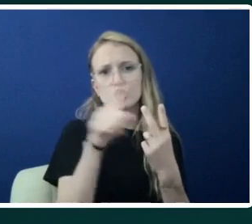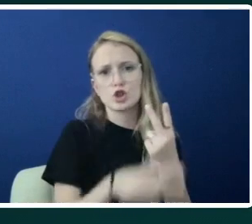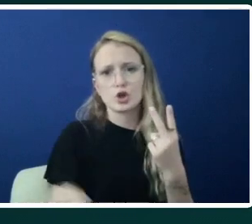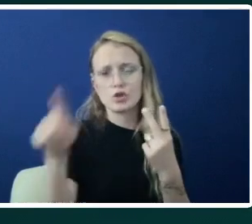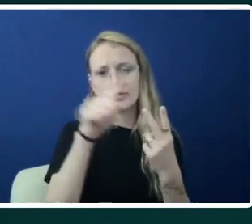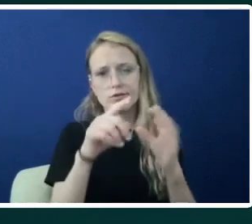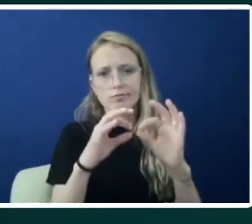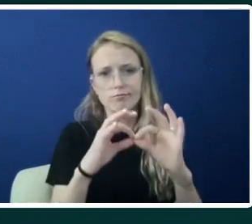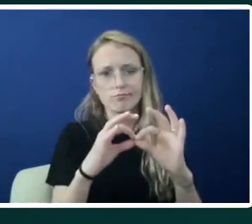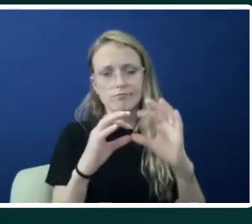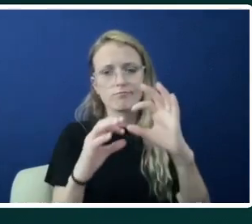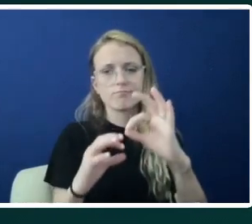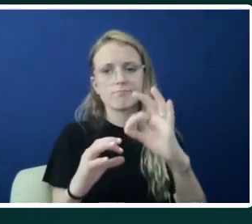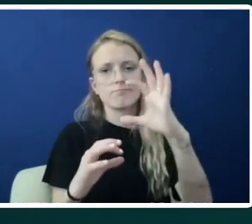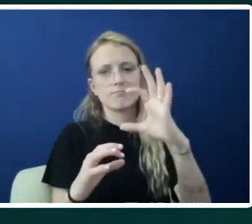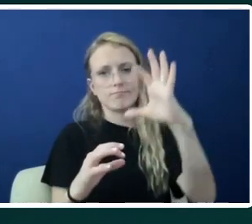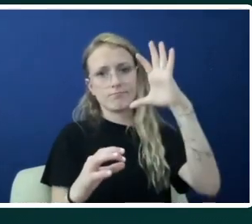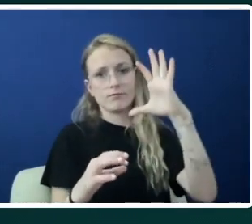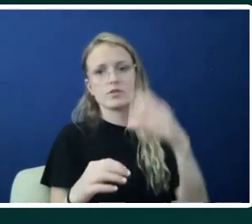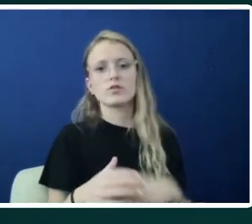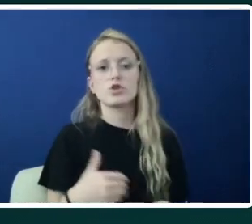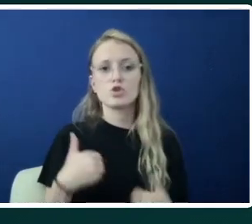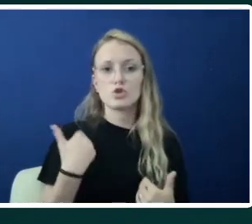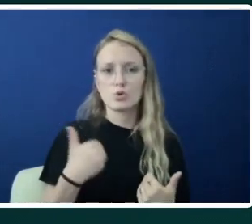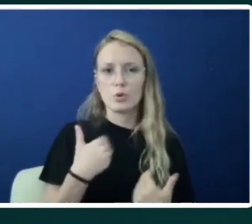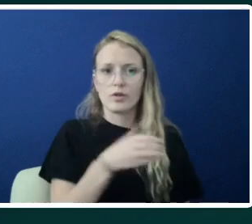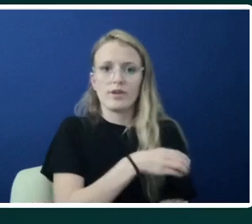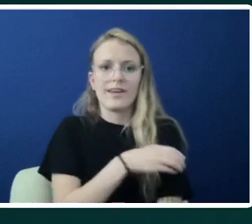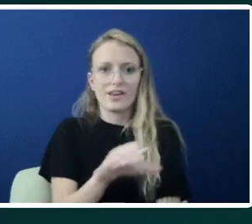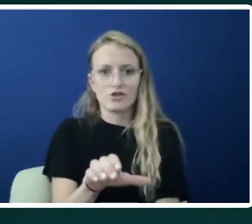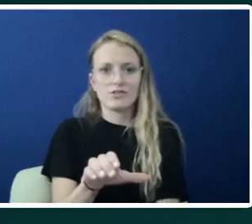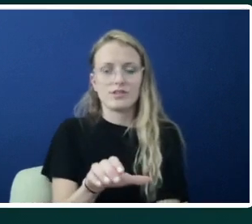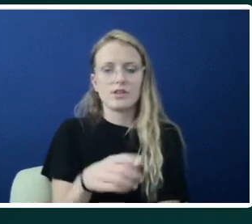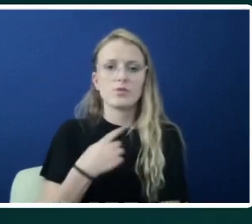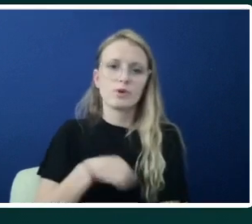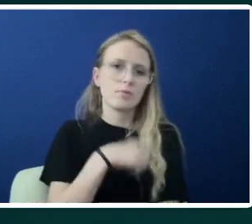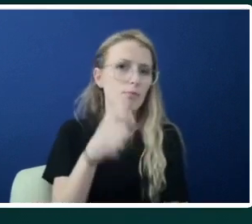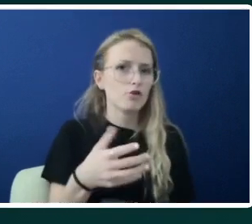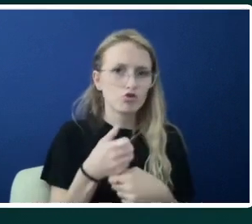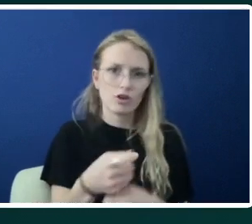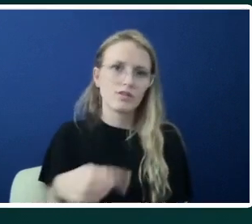We truly have to trust in the brilliance of our young people. They are developing civic agents.